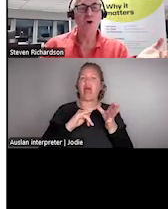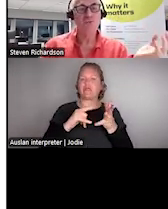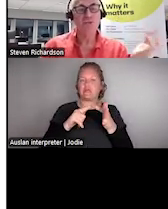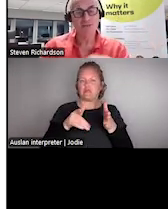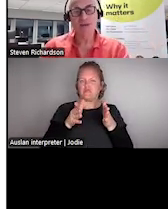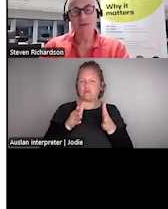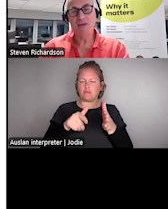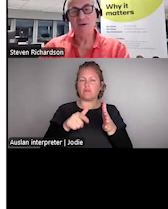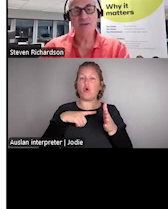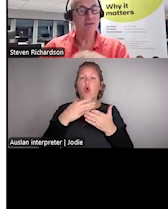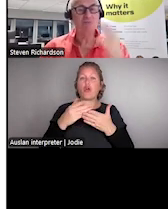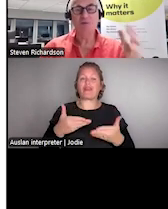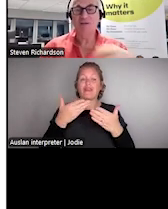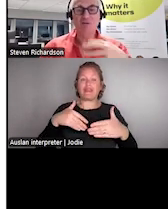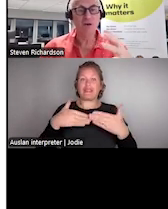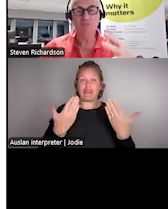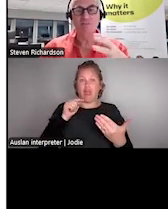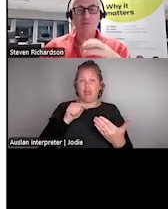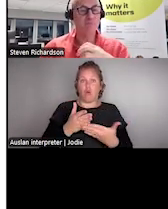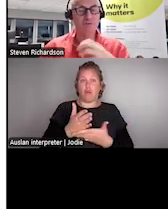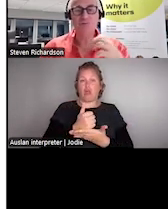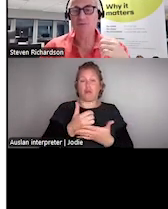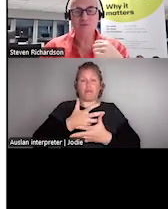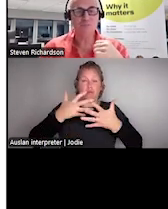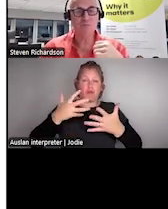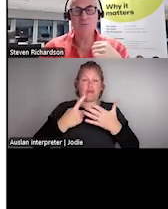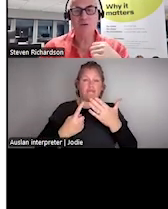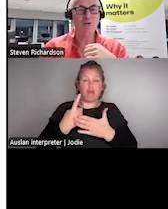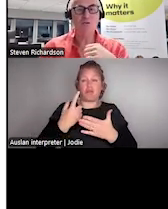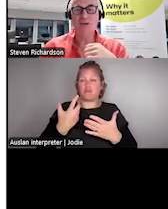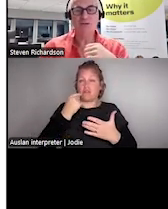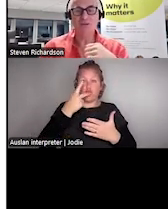on the Giving Day, unless you are running a dry November 2000 people do, you get a chance